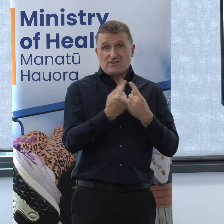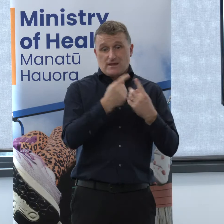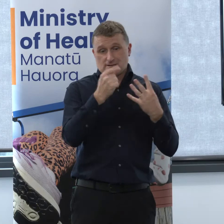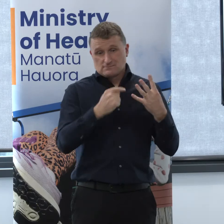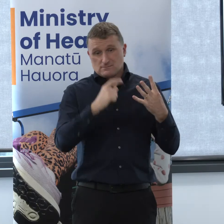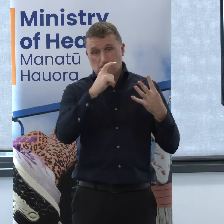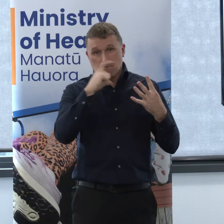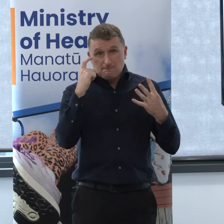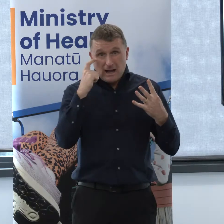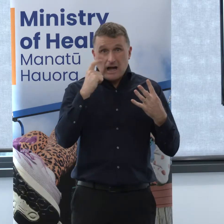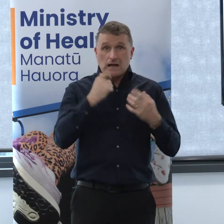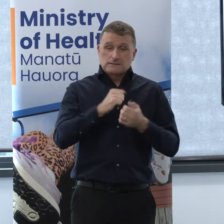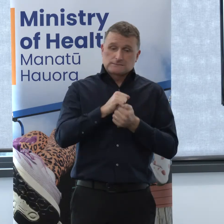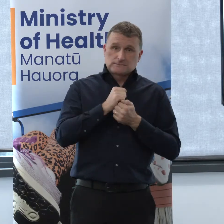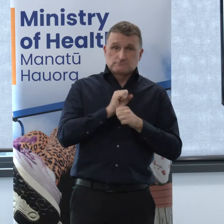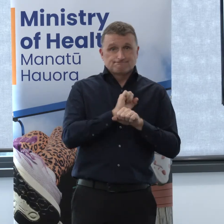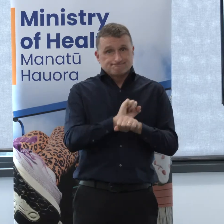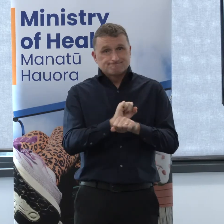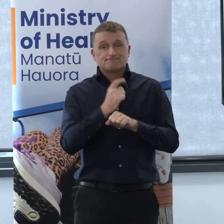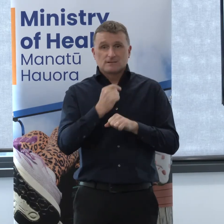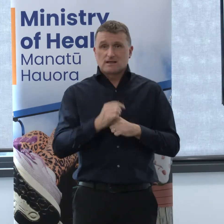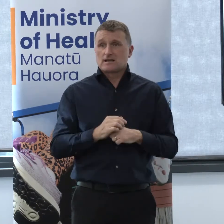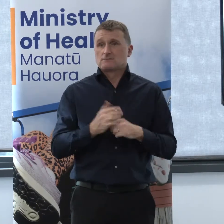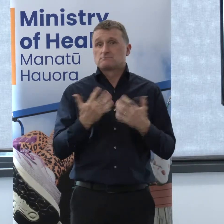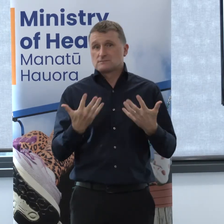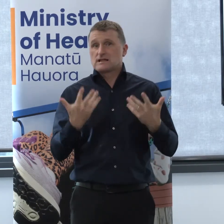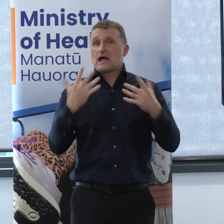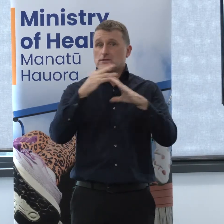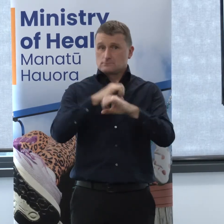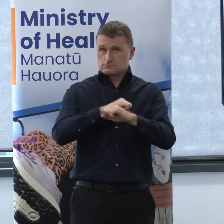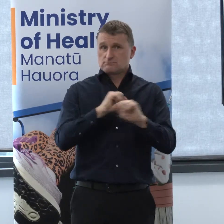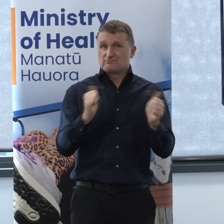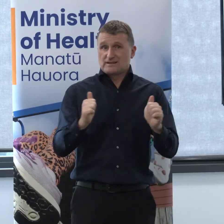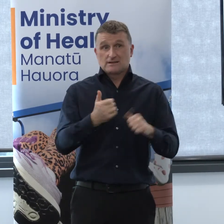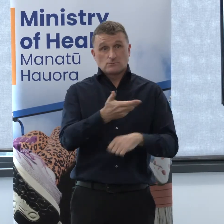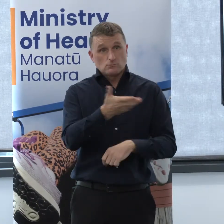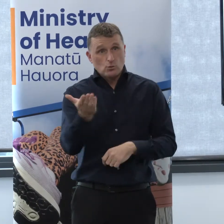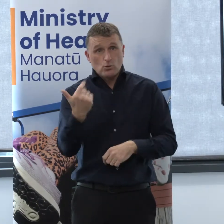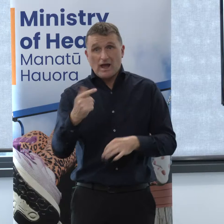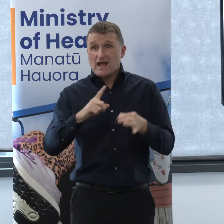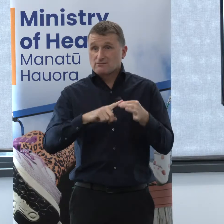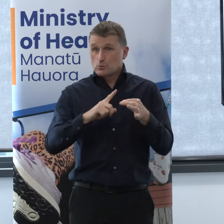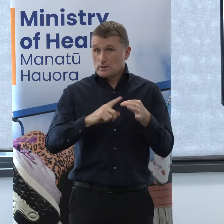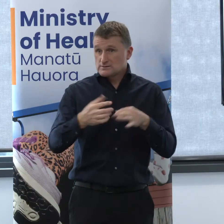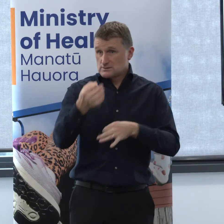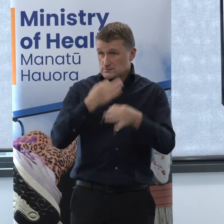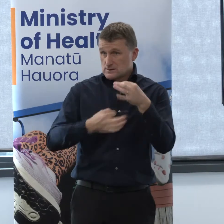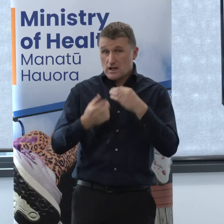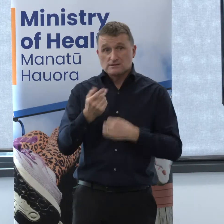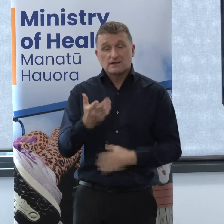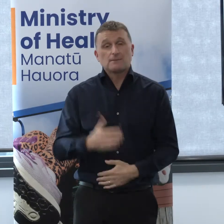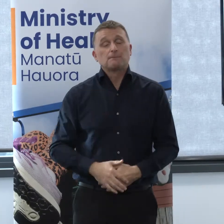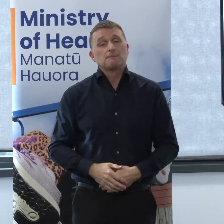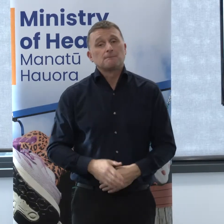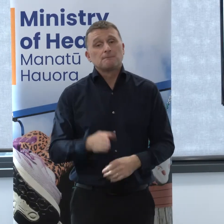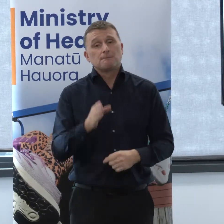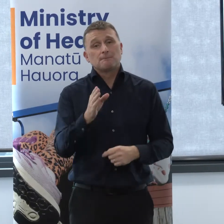Doing basic work has been an important part of our backbone of a response today, thank you, we are happy to take any